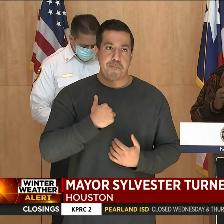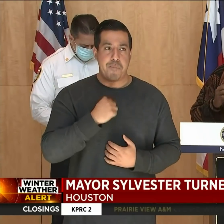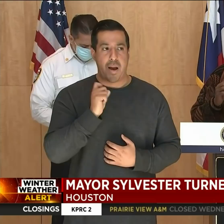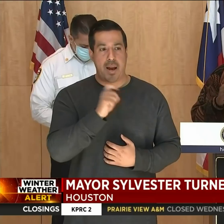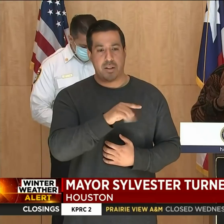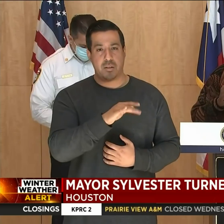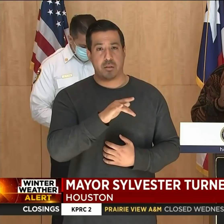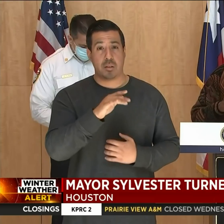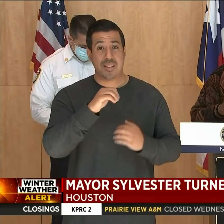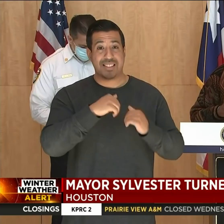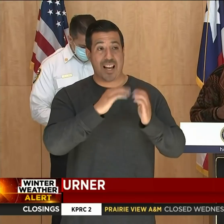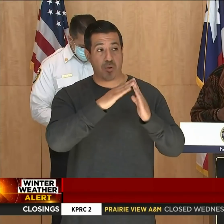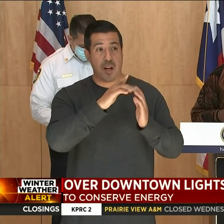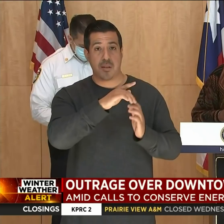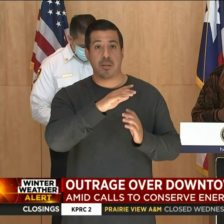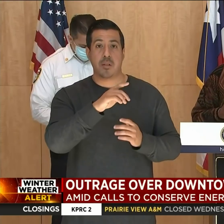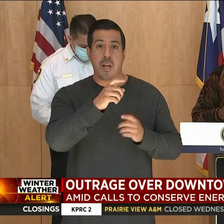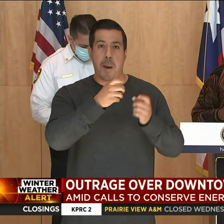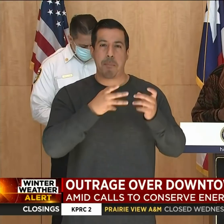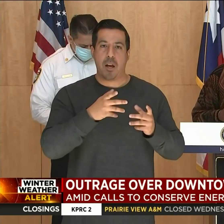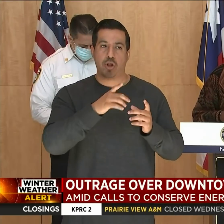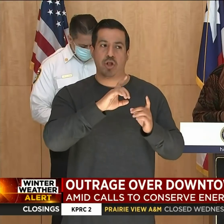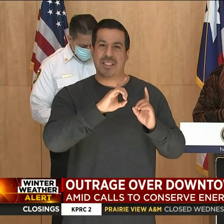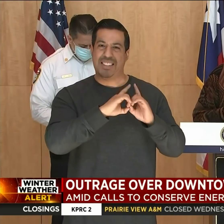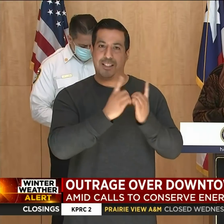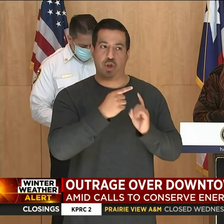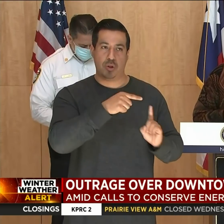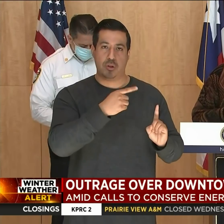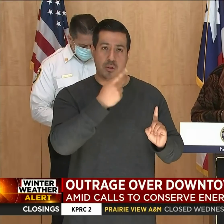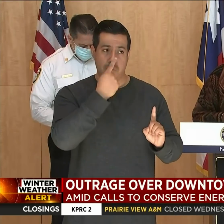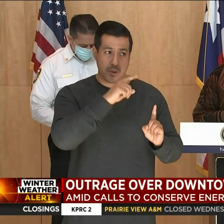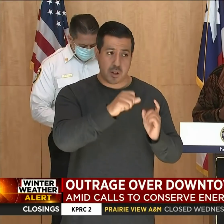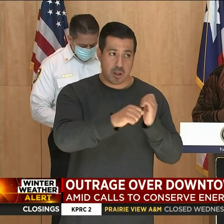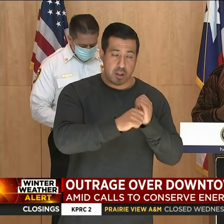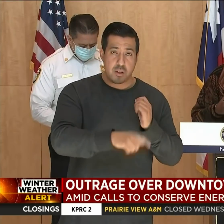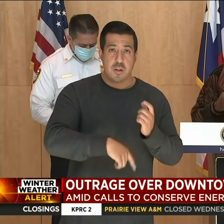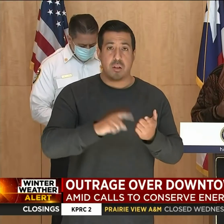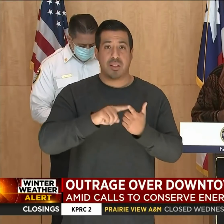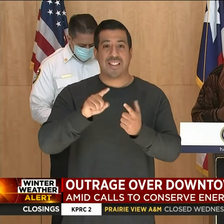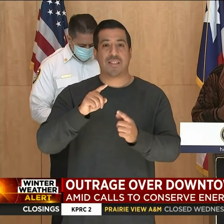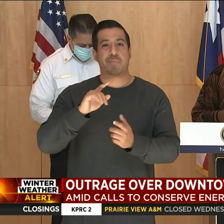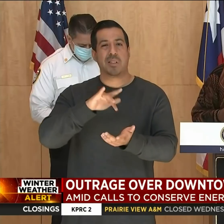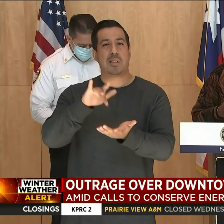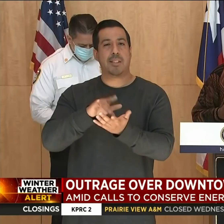CERTAINLY, I HAVE ASKED BE WHERE DOWNTOWN MANAGEMENT